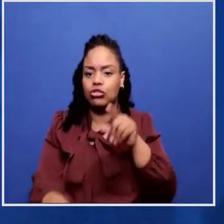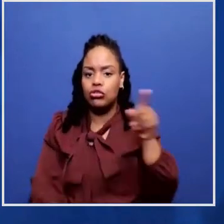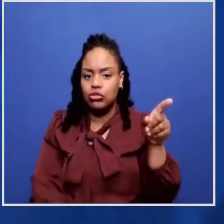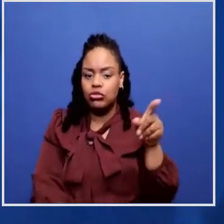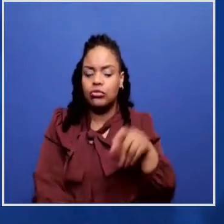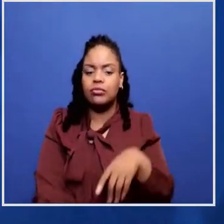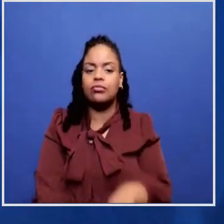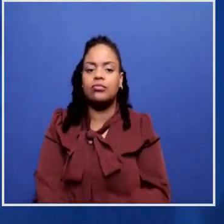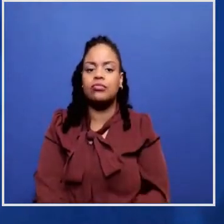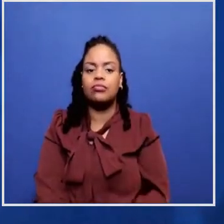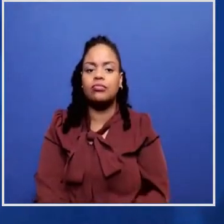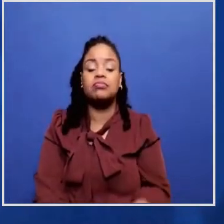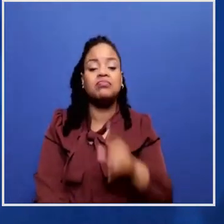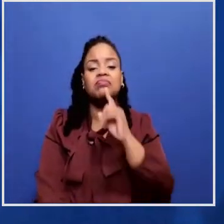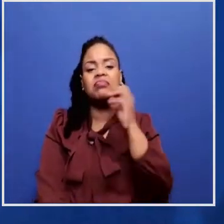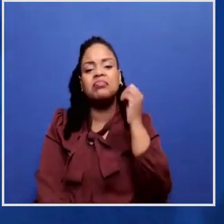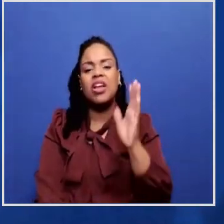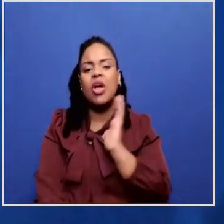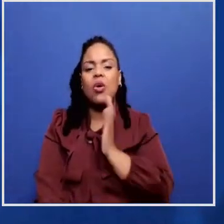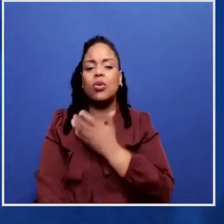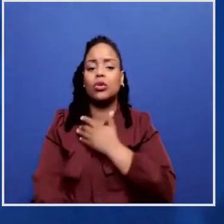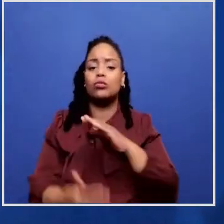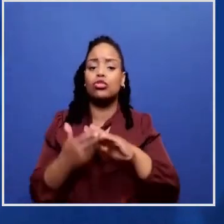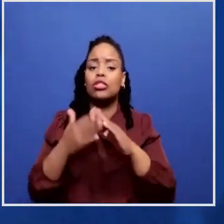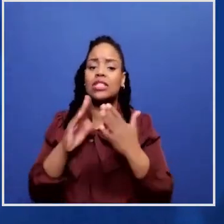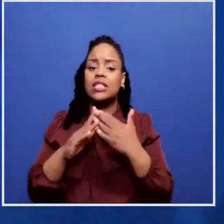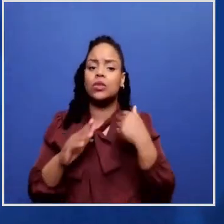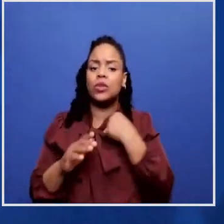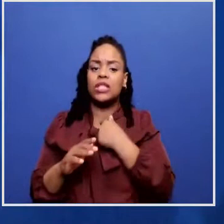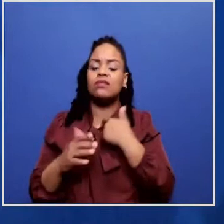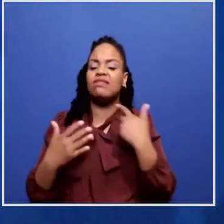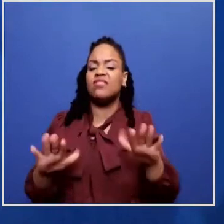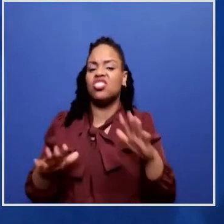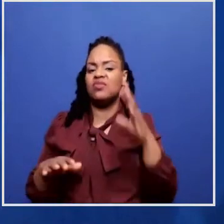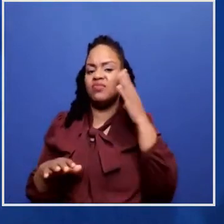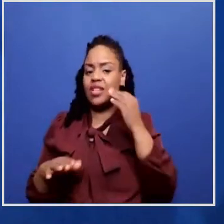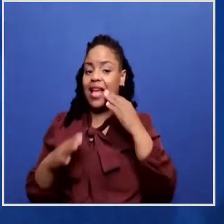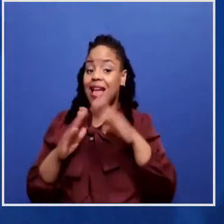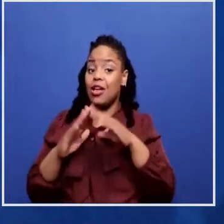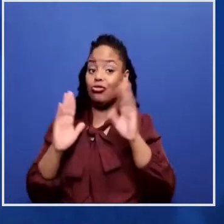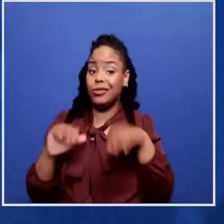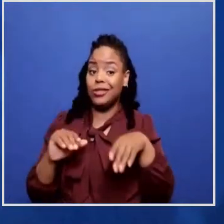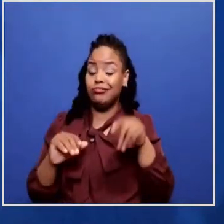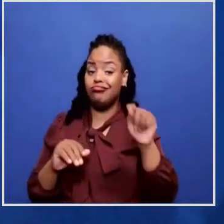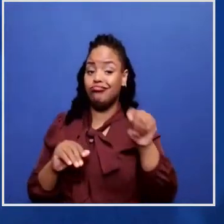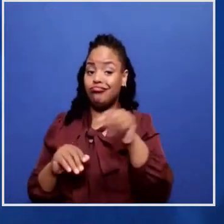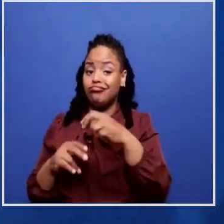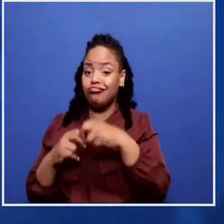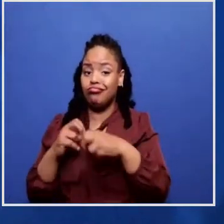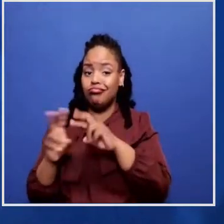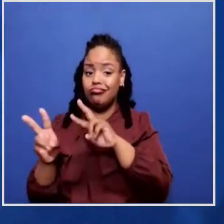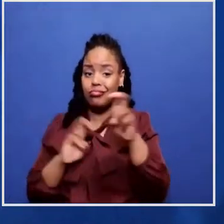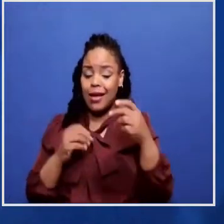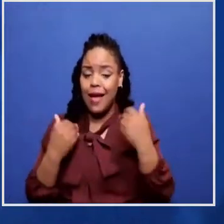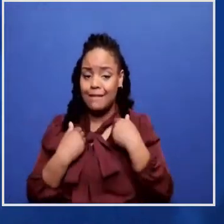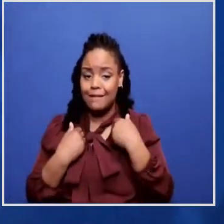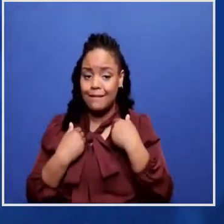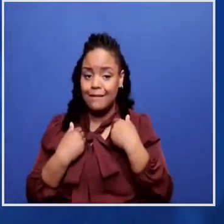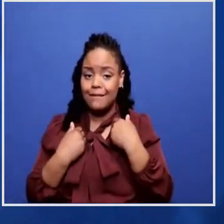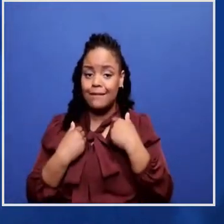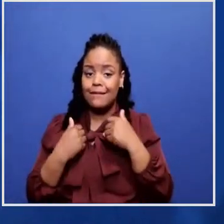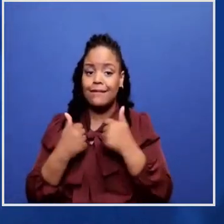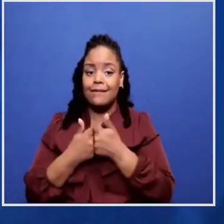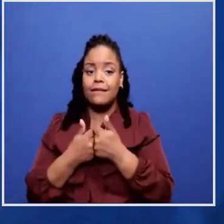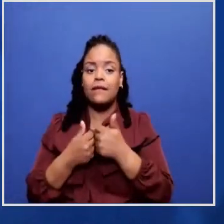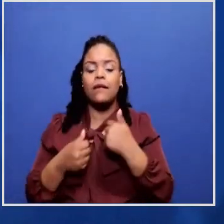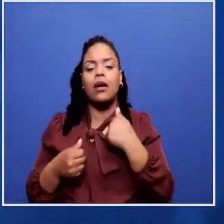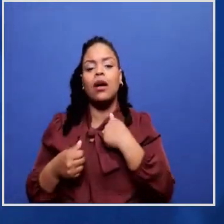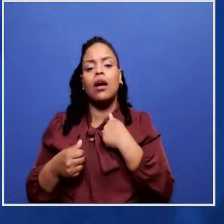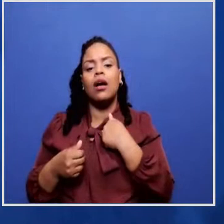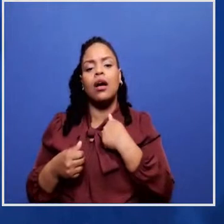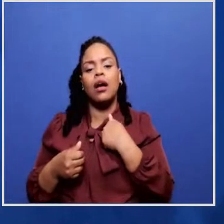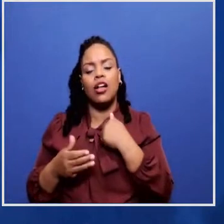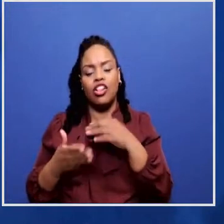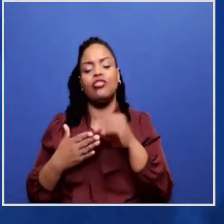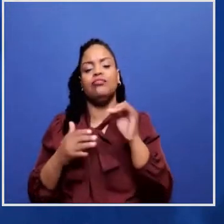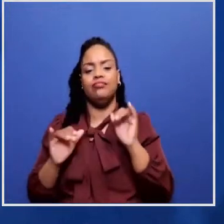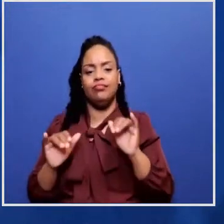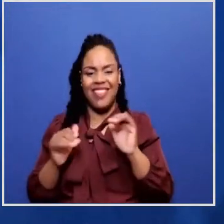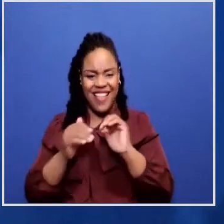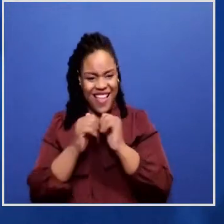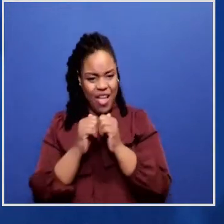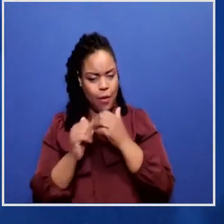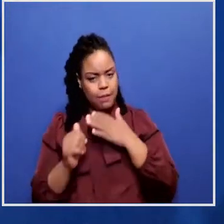GROWING UP IN DETROIT, I, LIKE